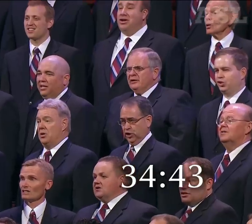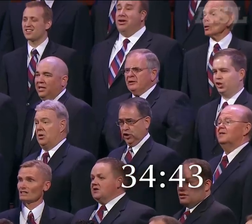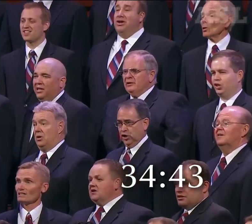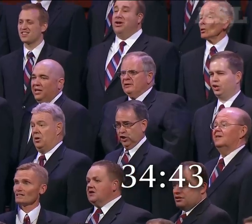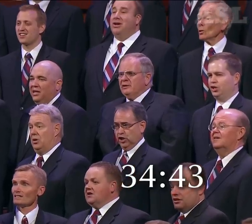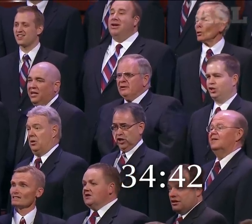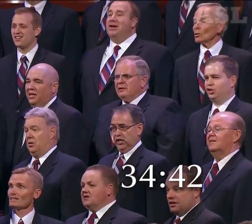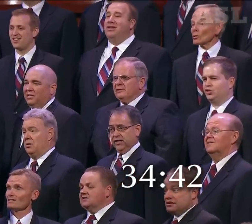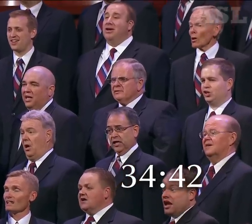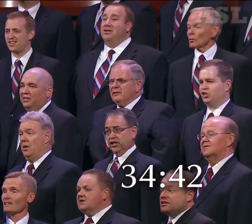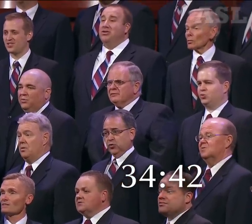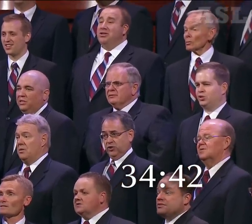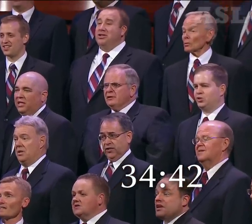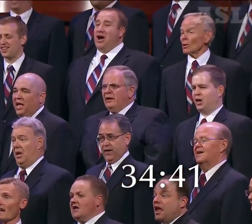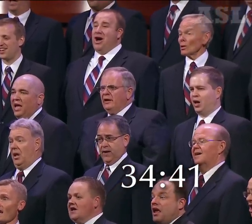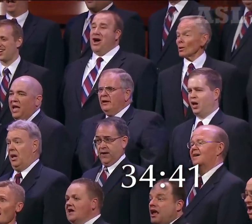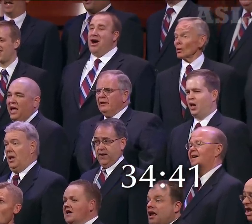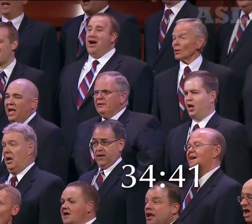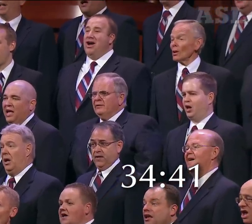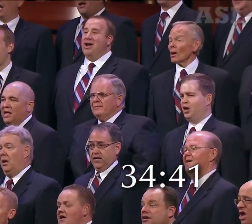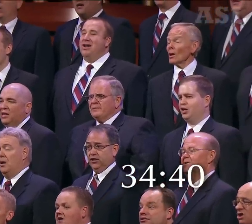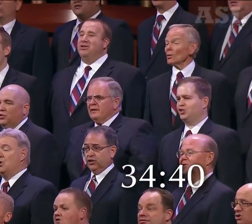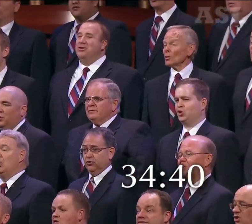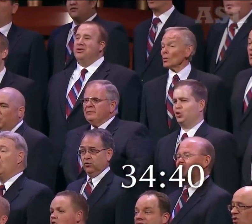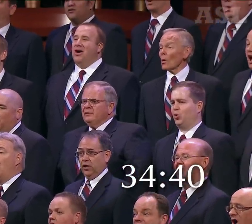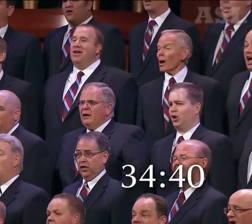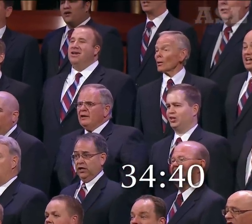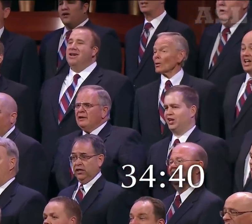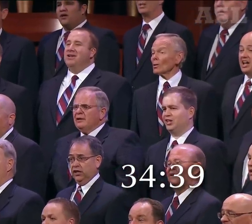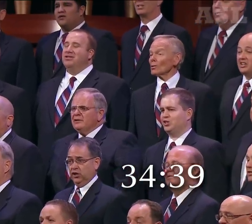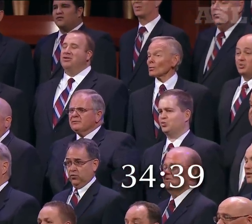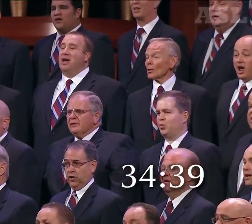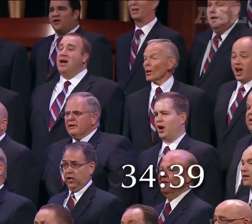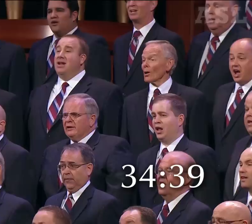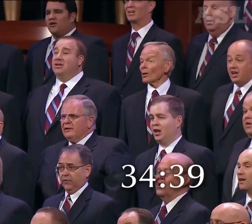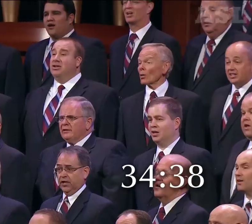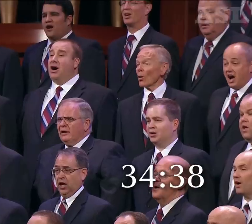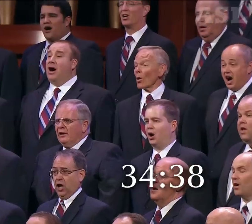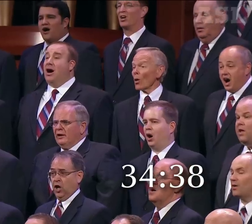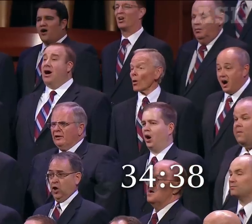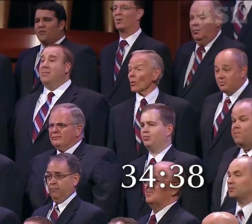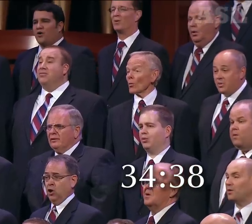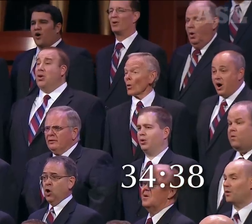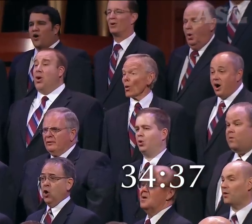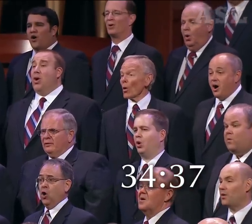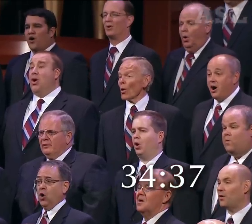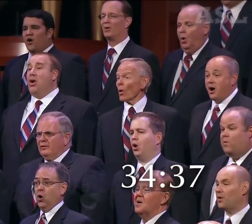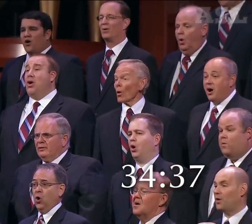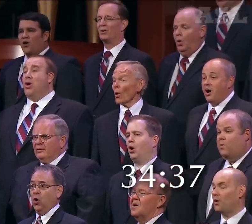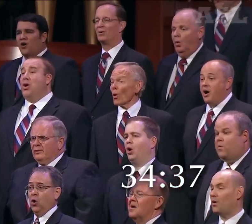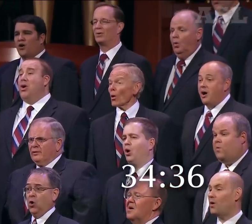THIS IS THE ENGLISH CLOSED CAPTION CHANNEL OF THE CHURCH OF JESUS CHRIST OF LATTER-DAY SAINTS.